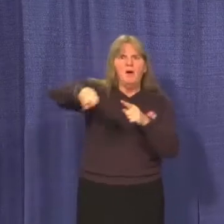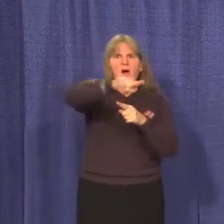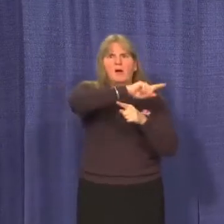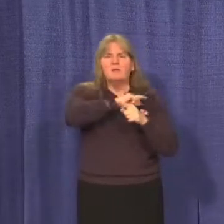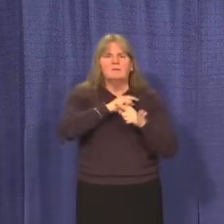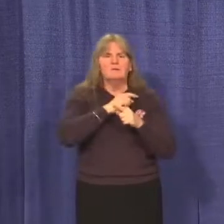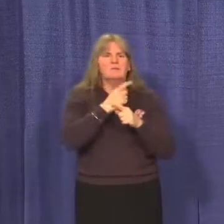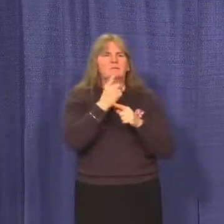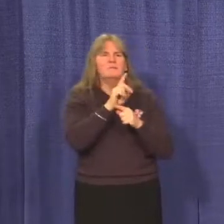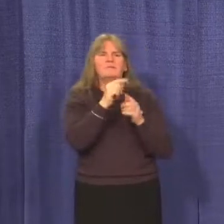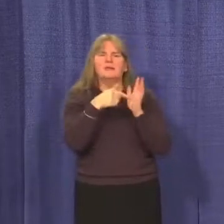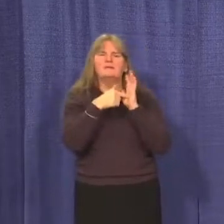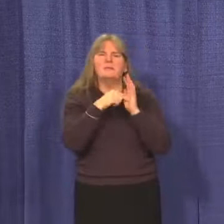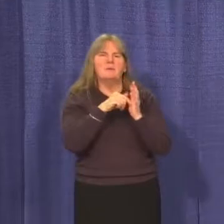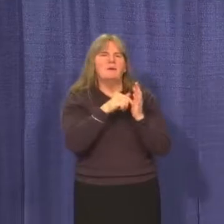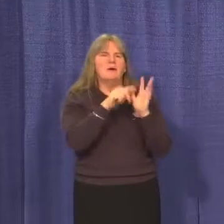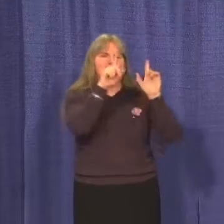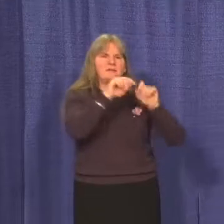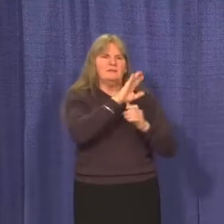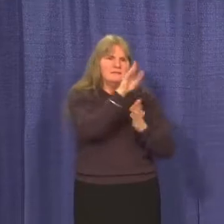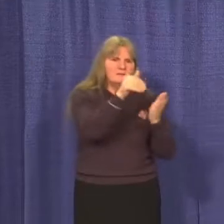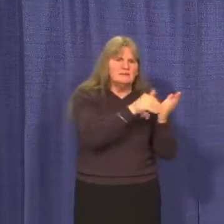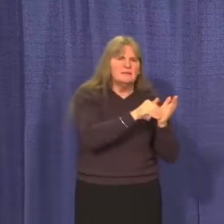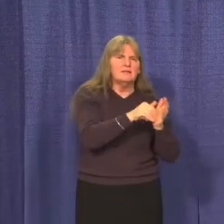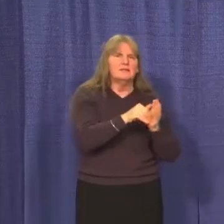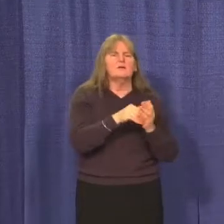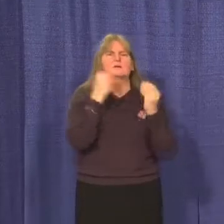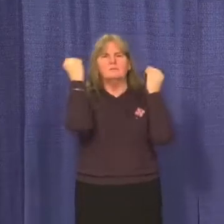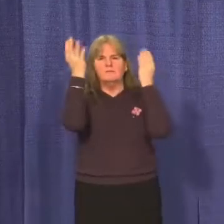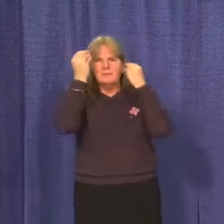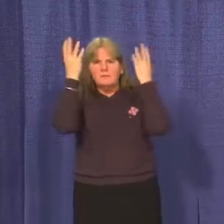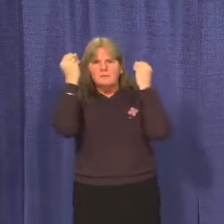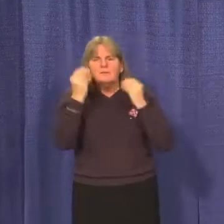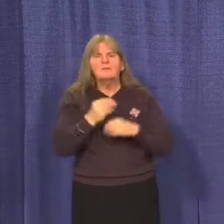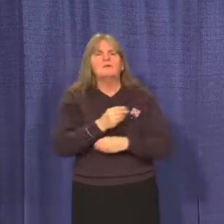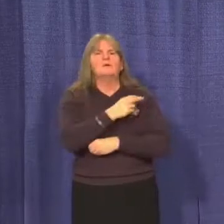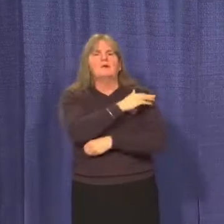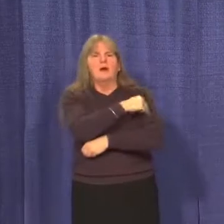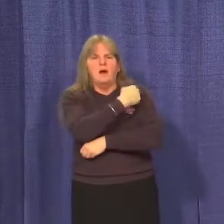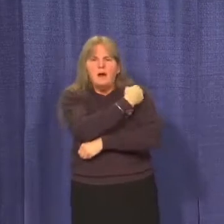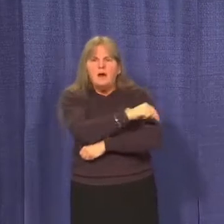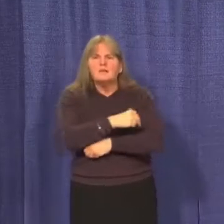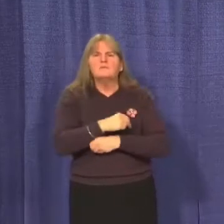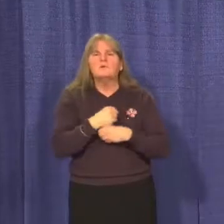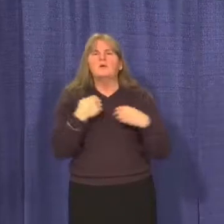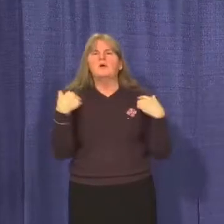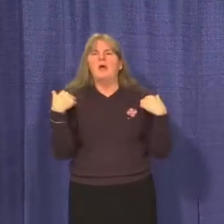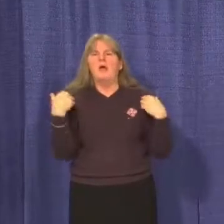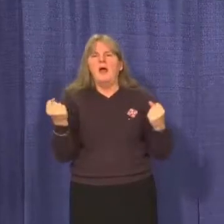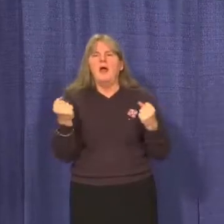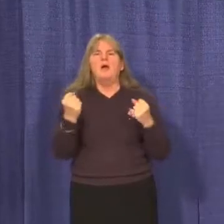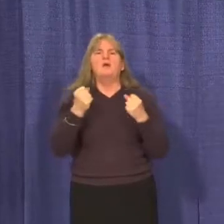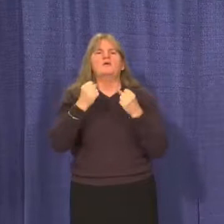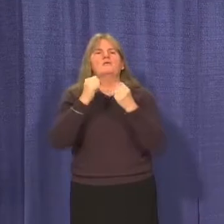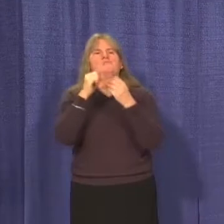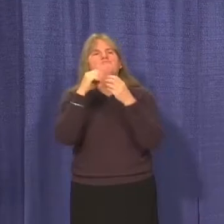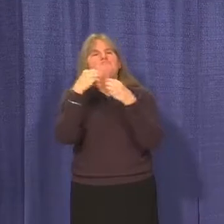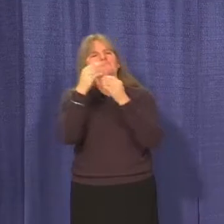testing sites, in AMS, at hospitals, or public health and community nursing. We are already covering